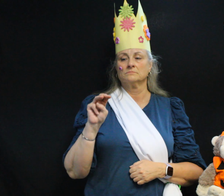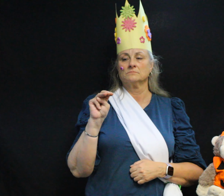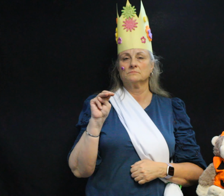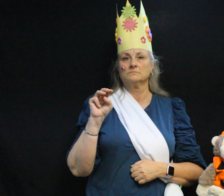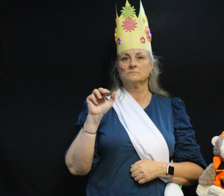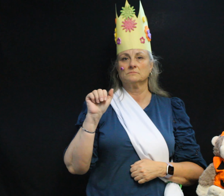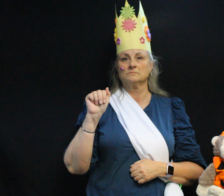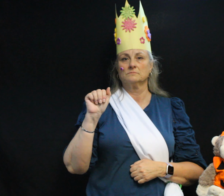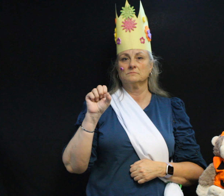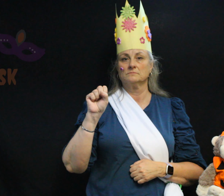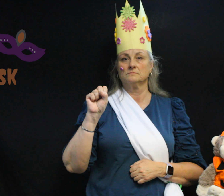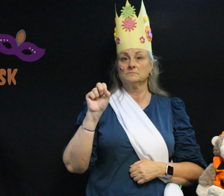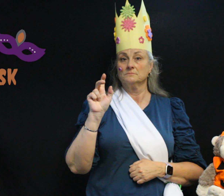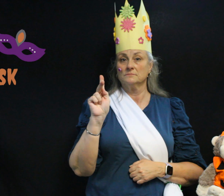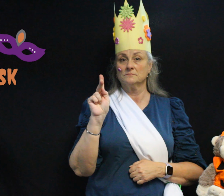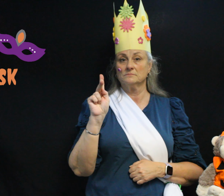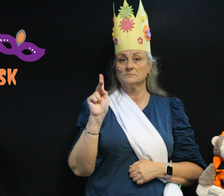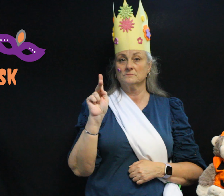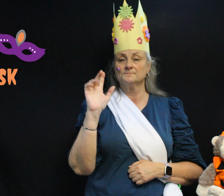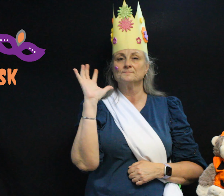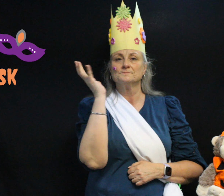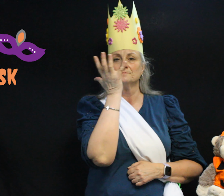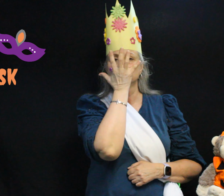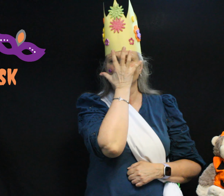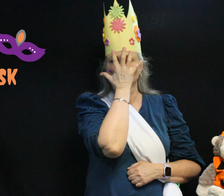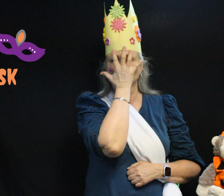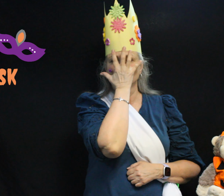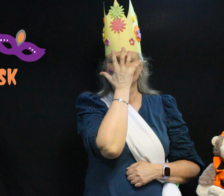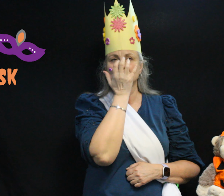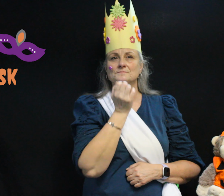Mask is signed like this.